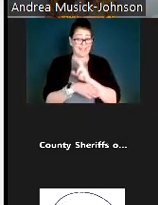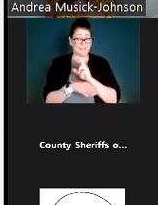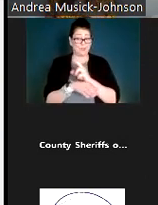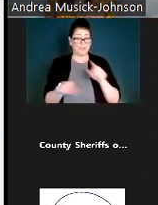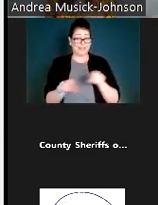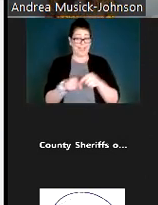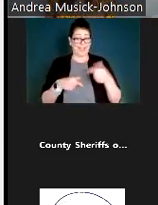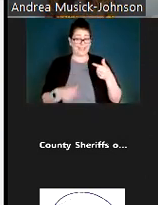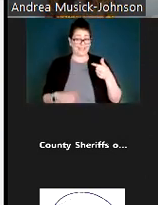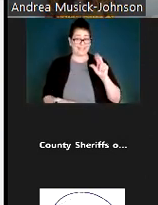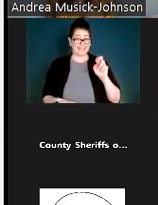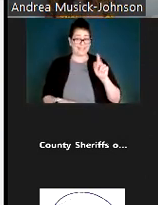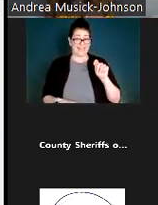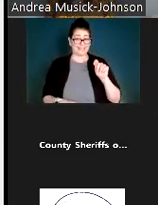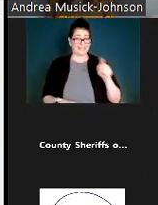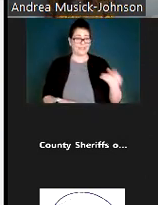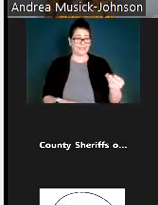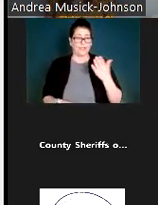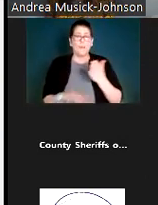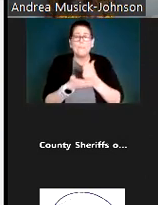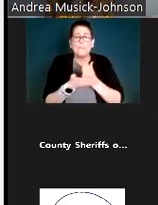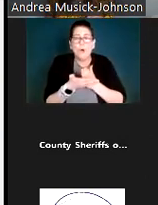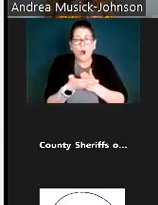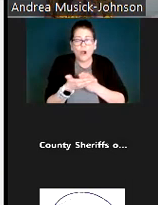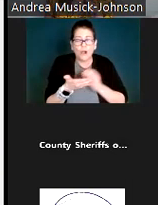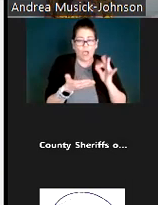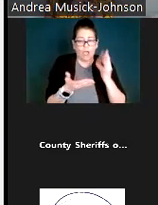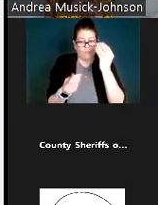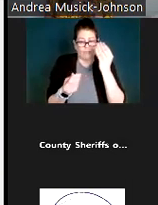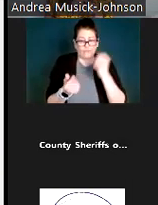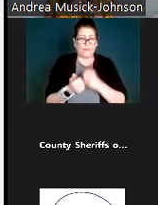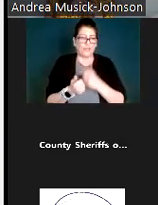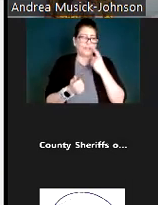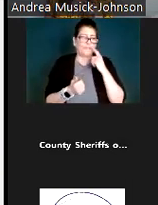it's only giving me partial information for the date of birth and the ID number.